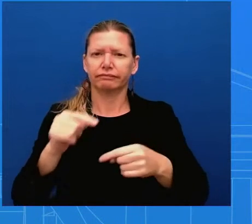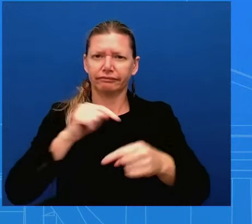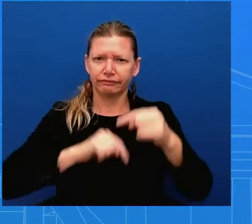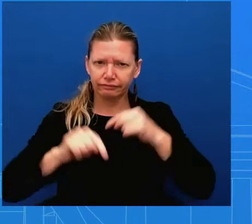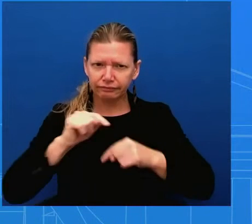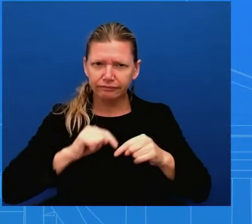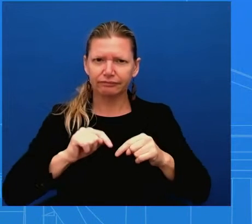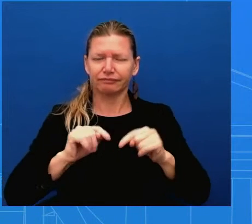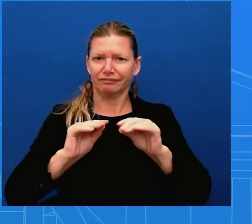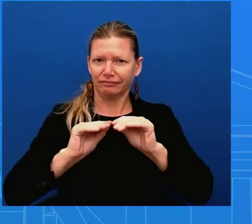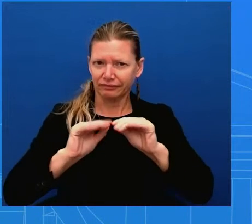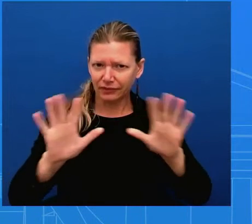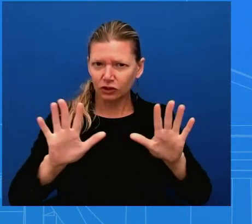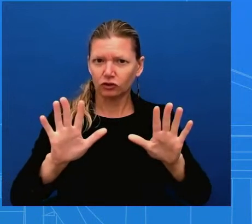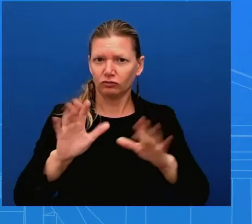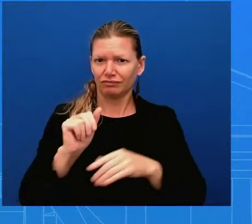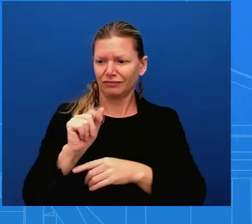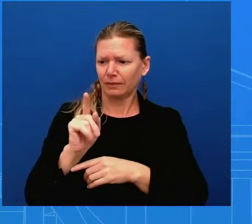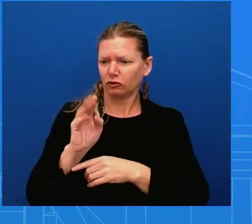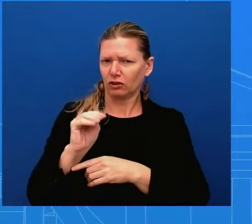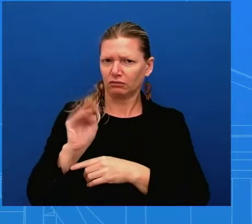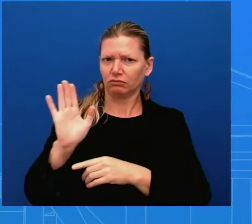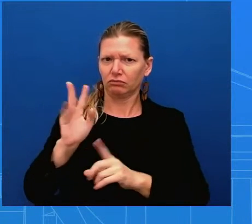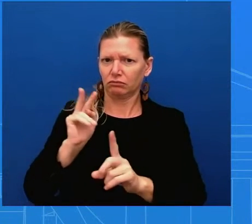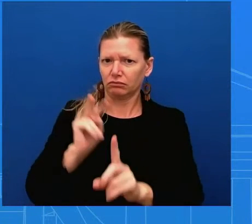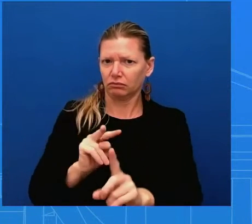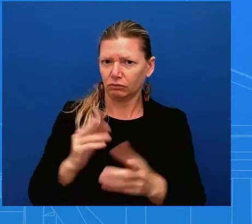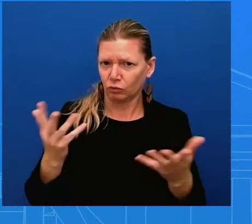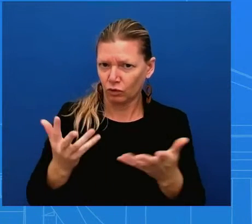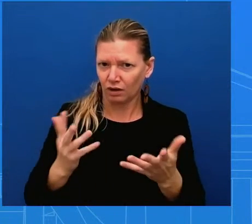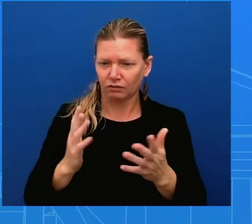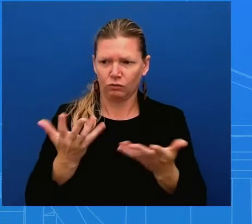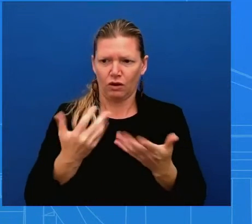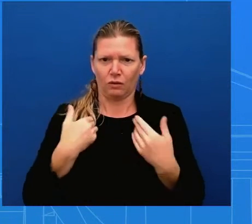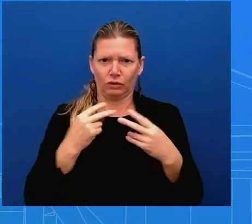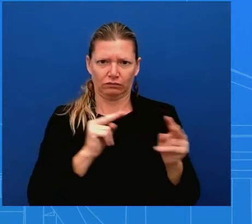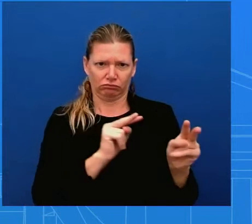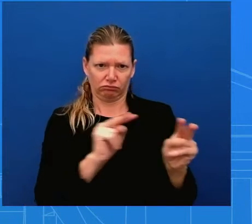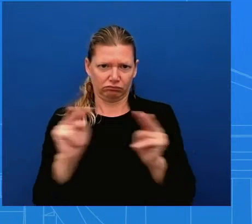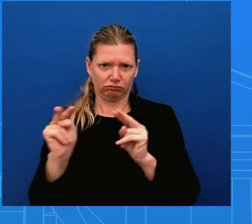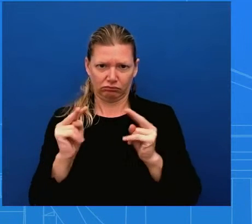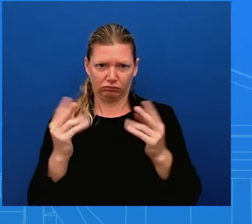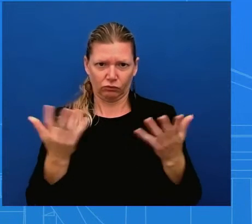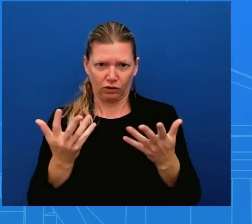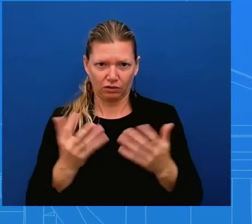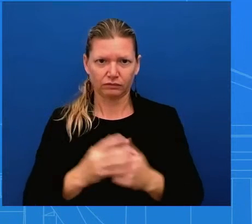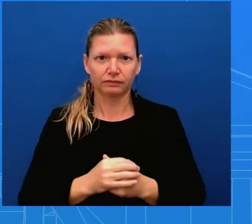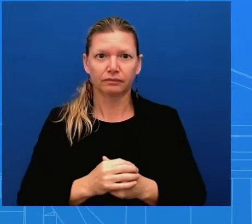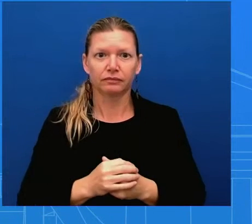Here is how we see it. One, this is a war between the state of Israel and the terrorist group Hamas,